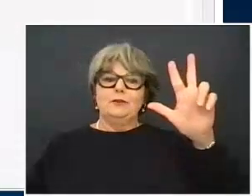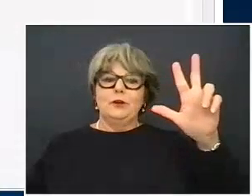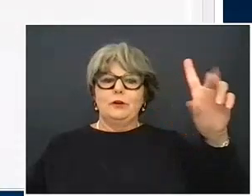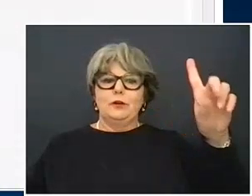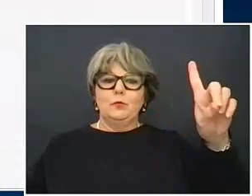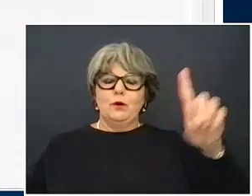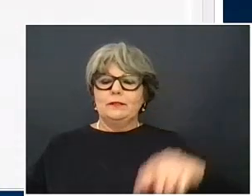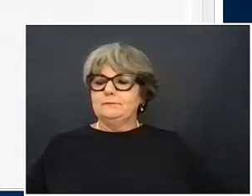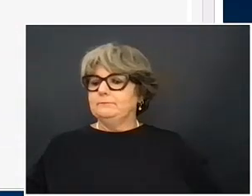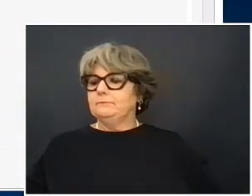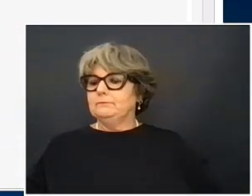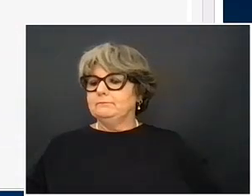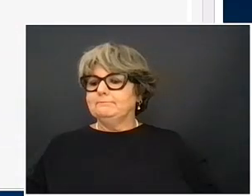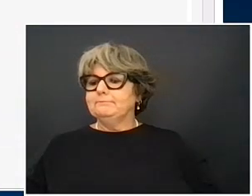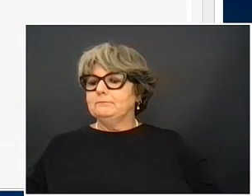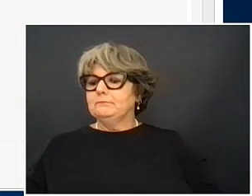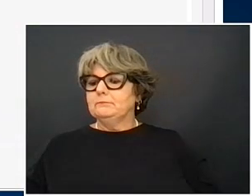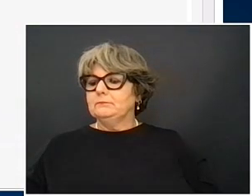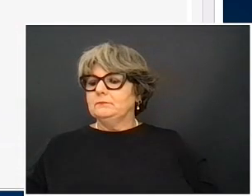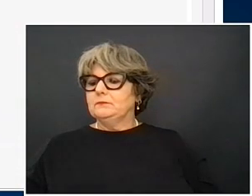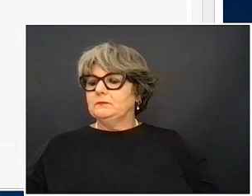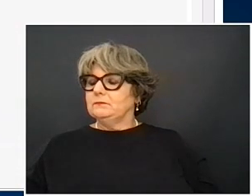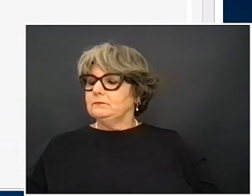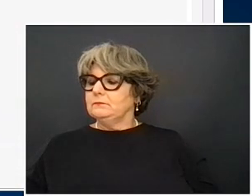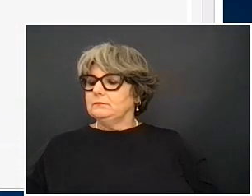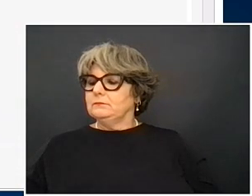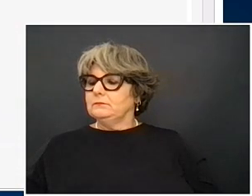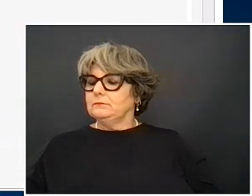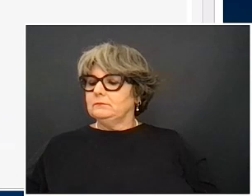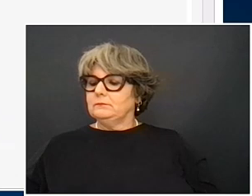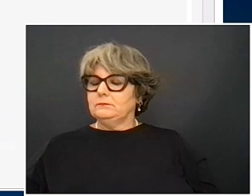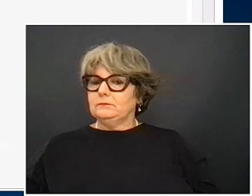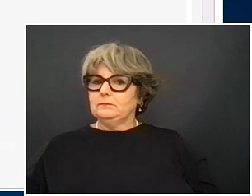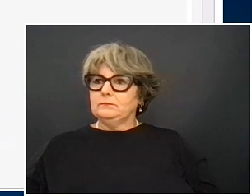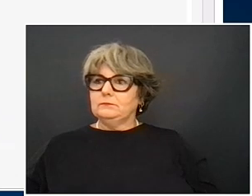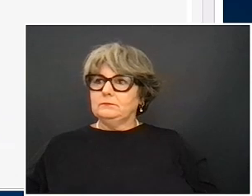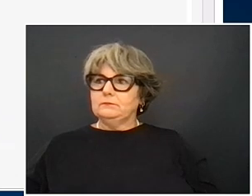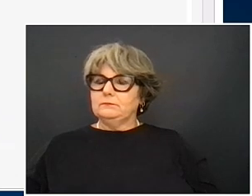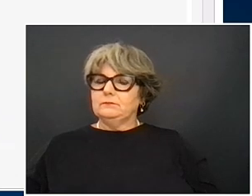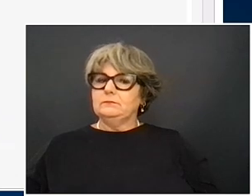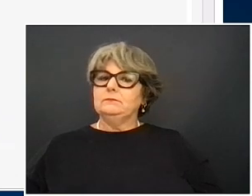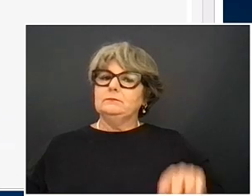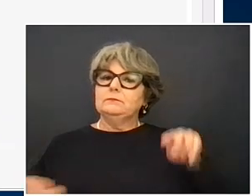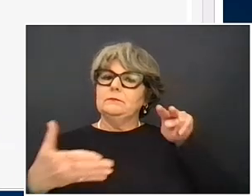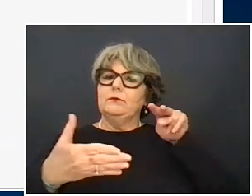I didn't want to go so fast that I . So if you look at under 31, i